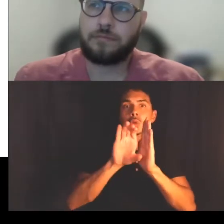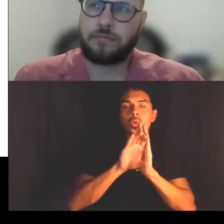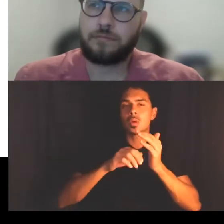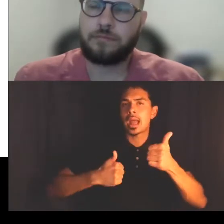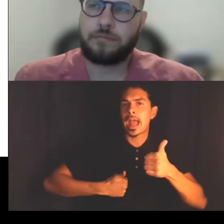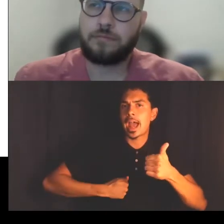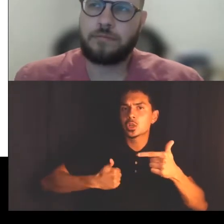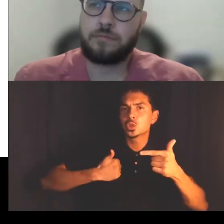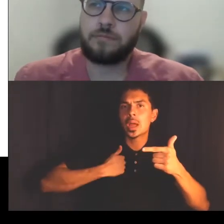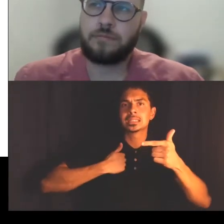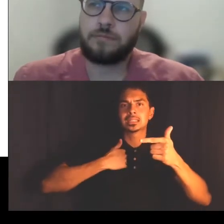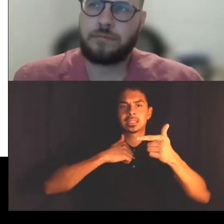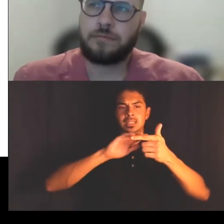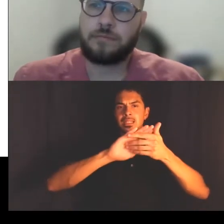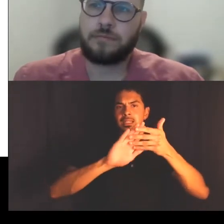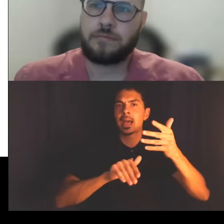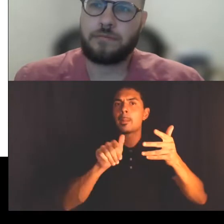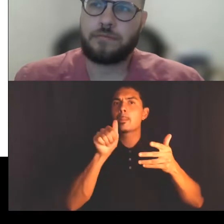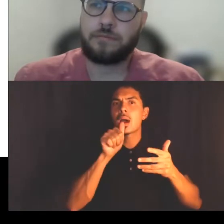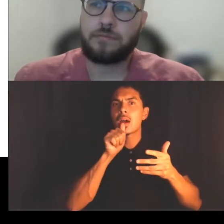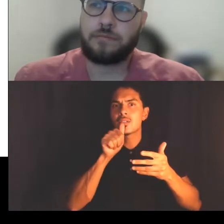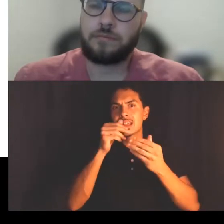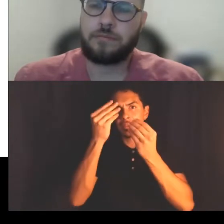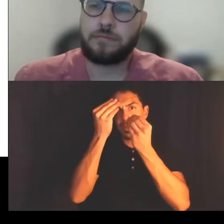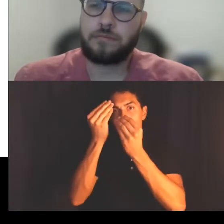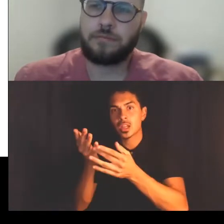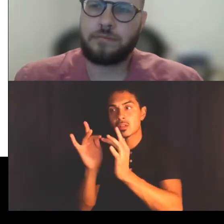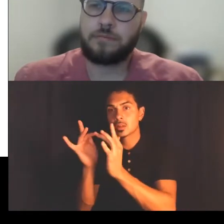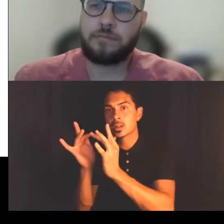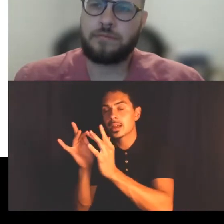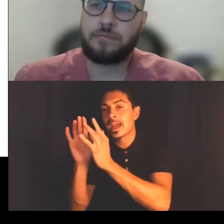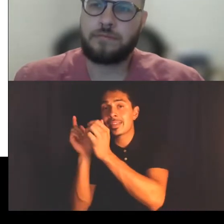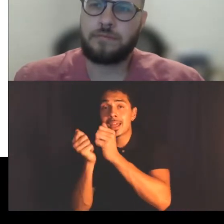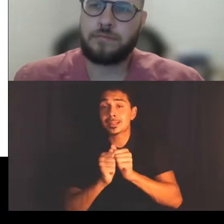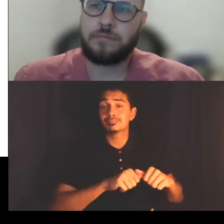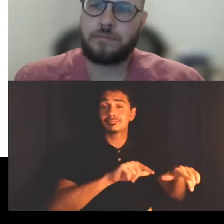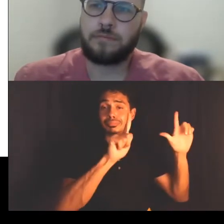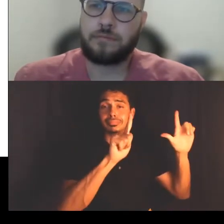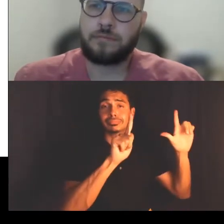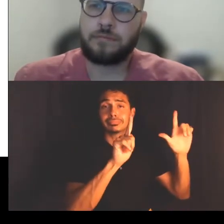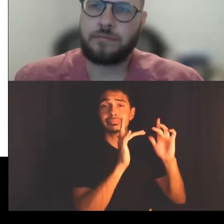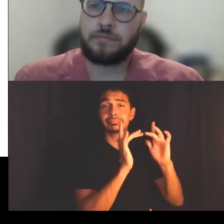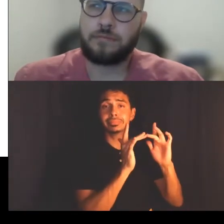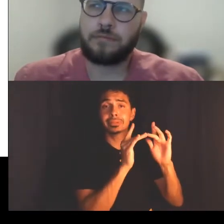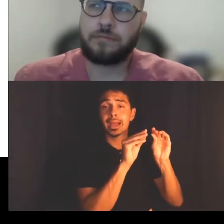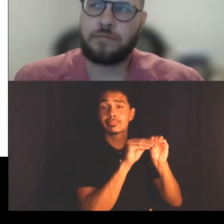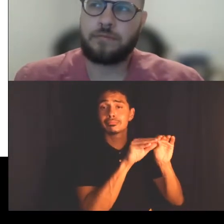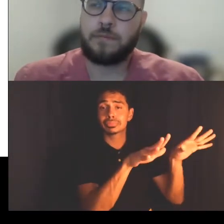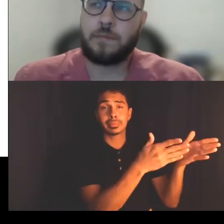that private information, and putting it online. So a lot of our patients are experiencing that,